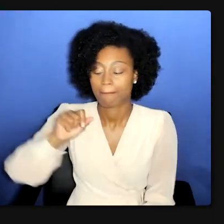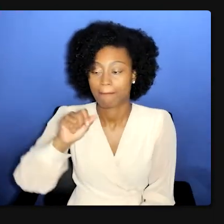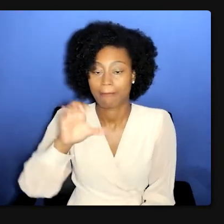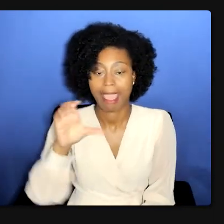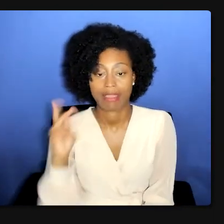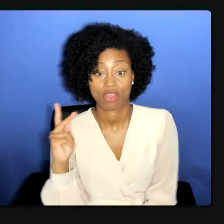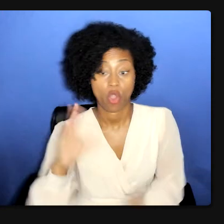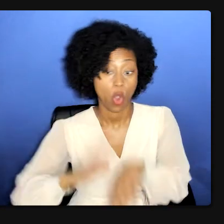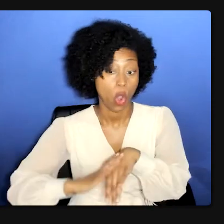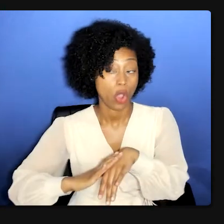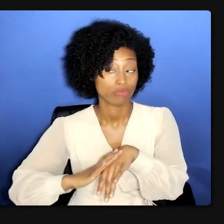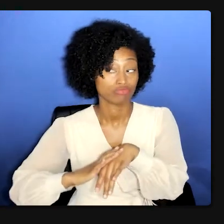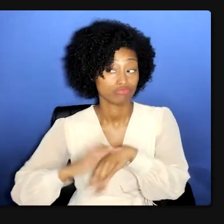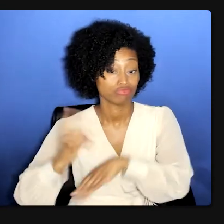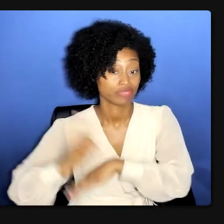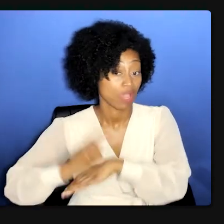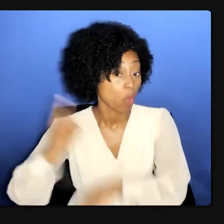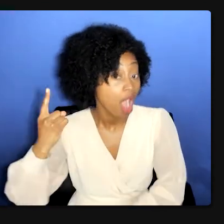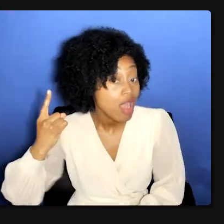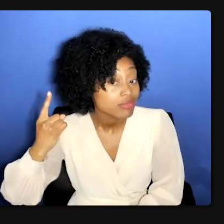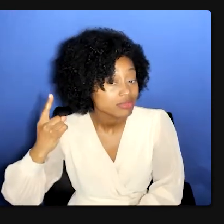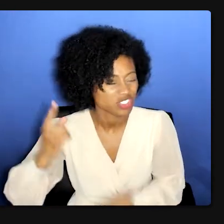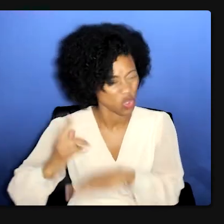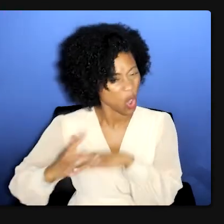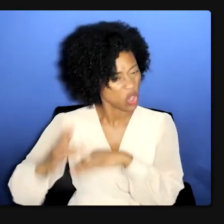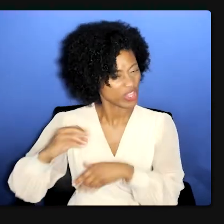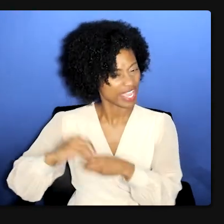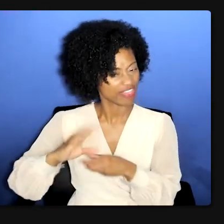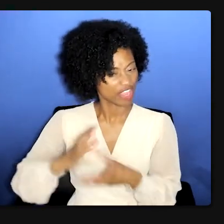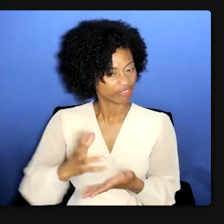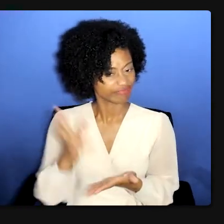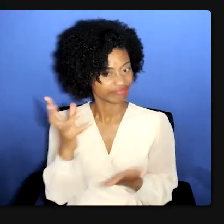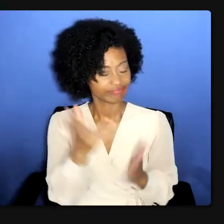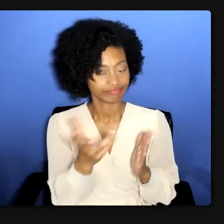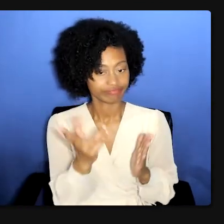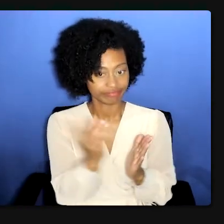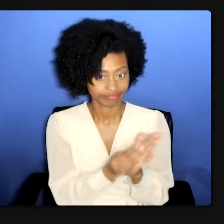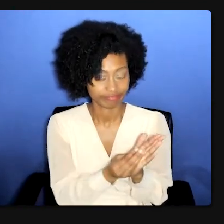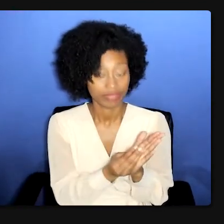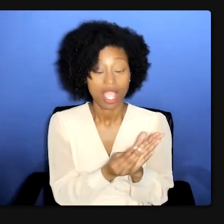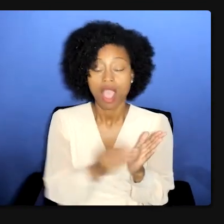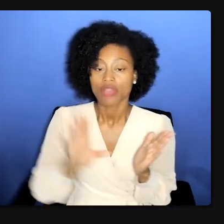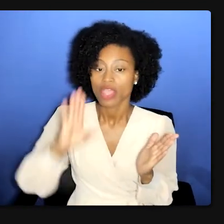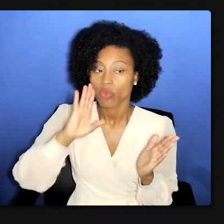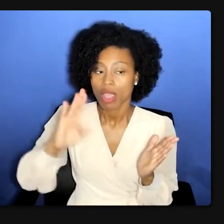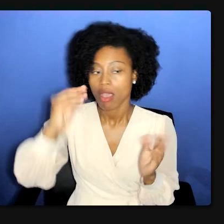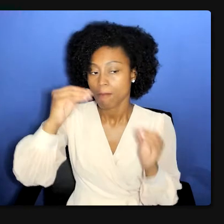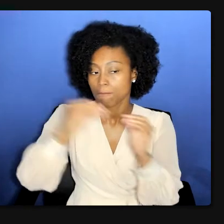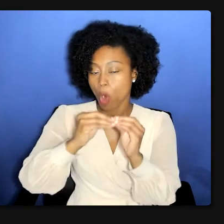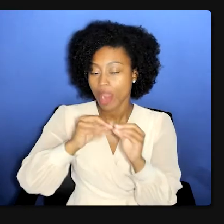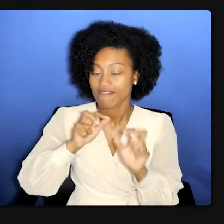like on day one, they would psychologically be more invested in the game